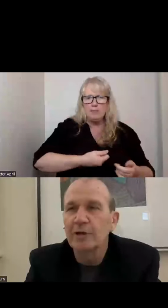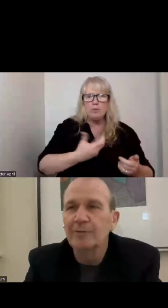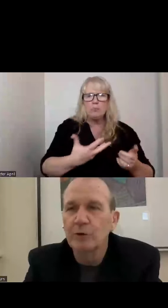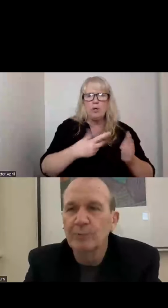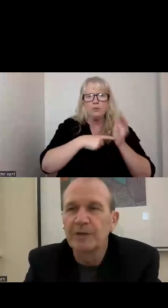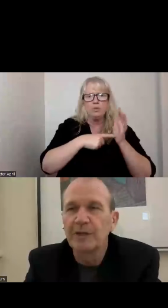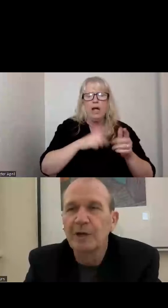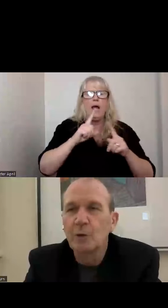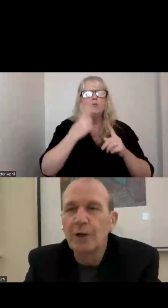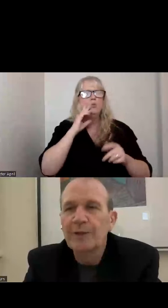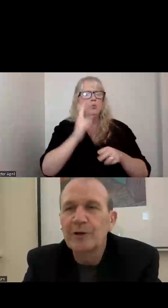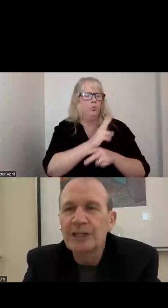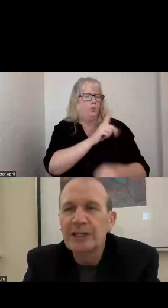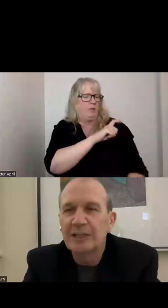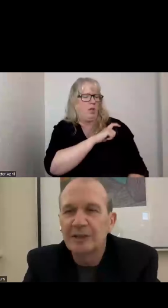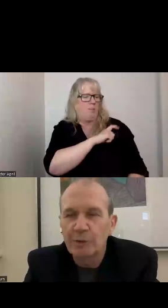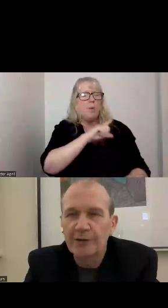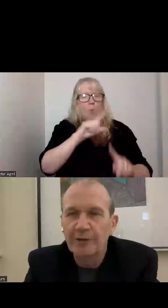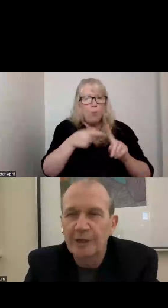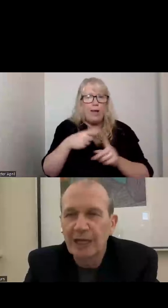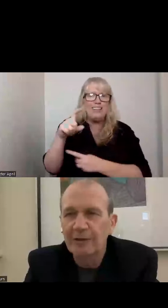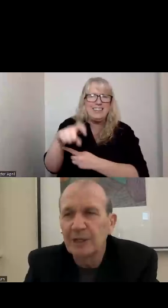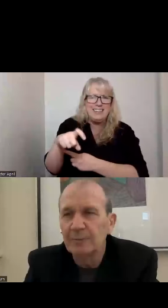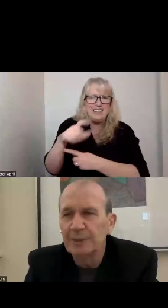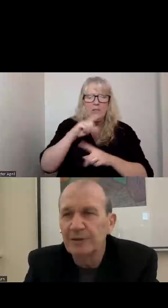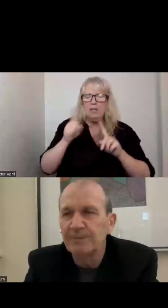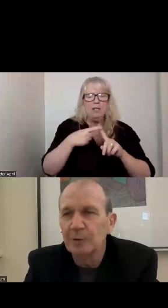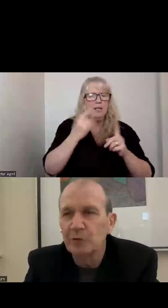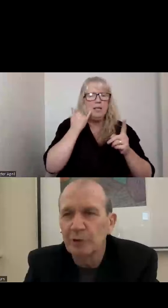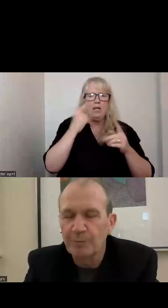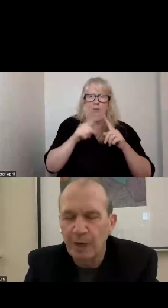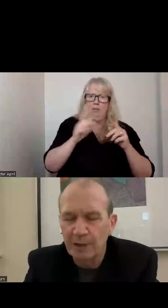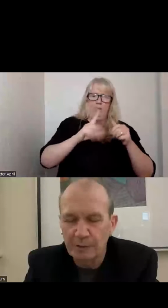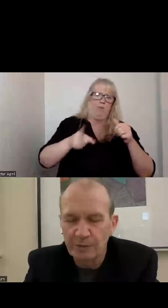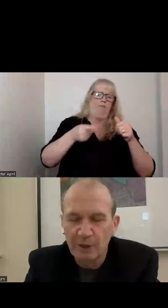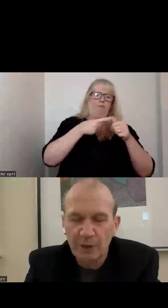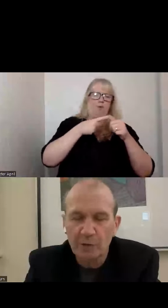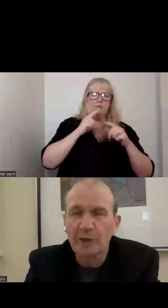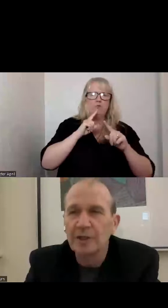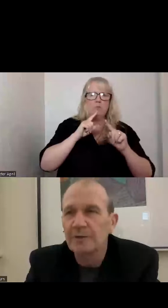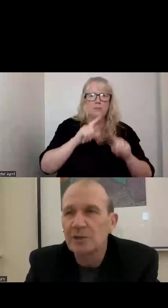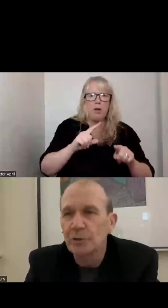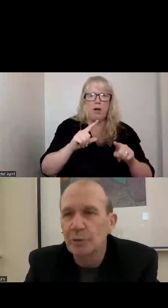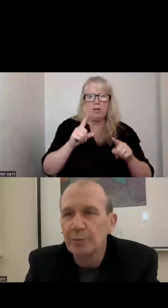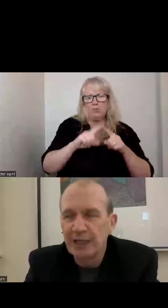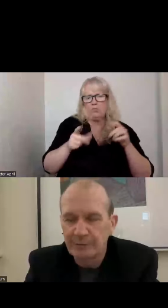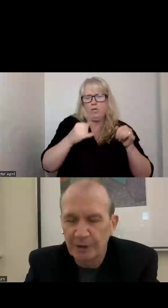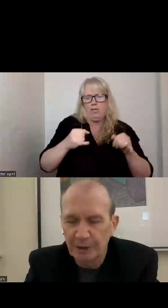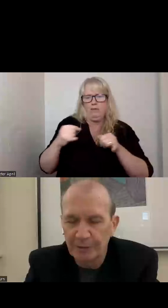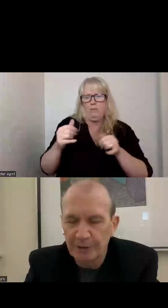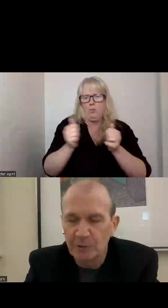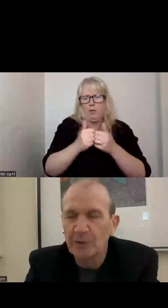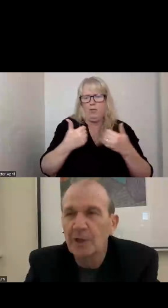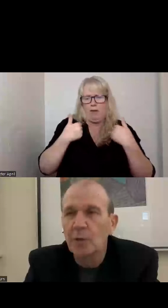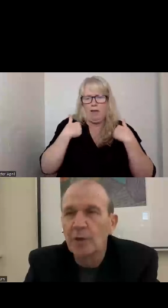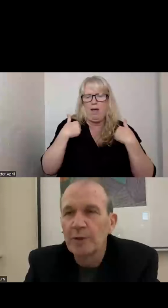LAW ENFORCEMENT WHEN THEY ARE NEEDED RATHER THAN THEMMING BE THE FIRST RESPONDS TO INDIVIDUALS WITH BEHAVIORAL HEALTH ISSUES. WE